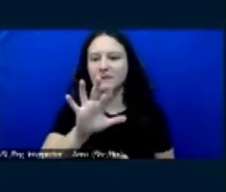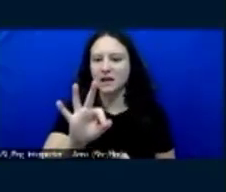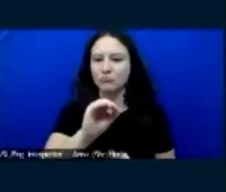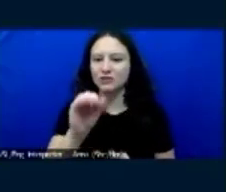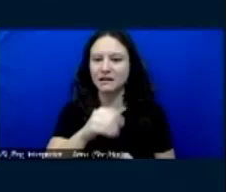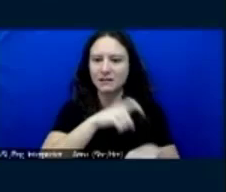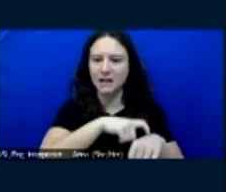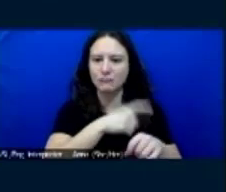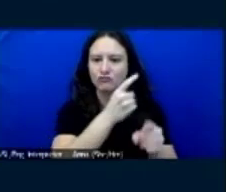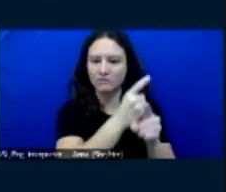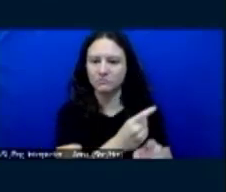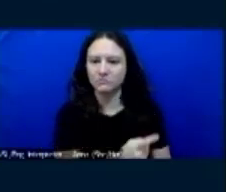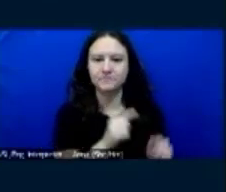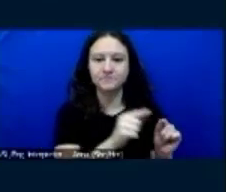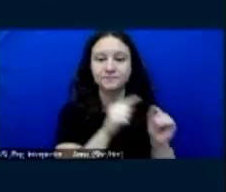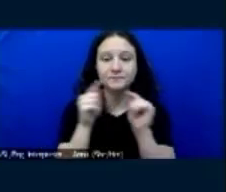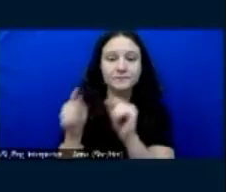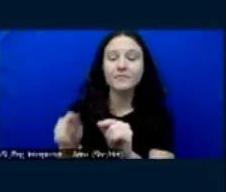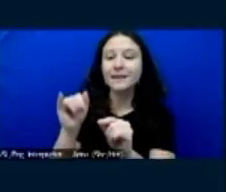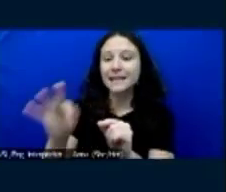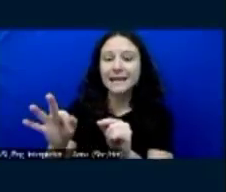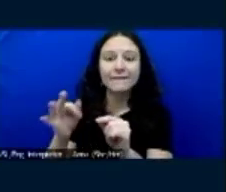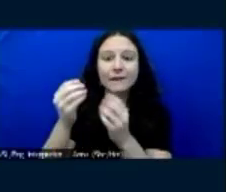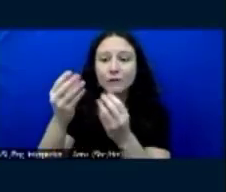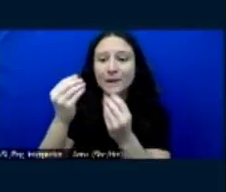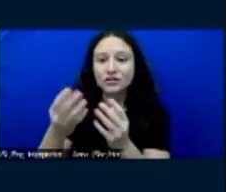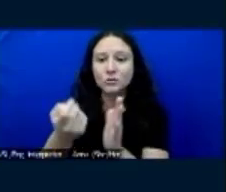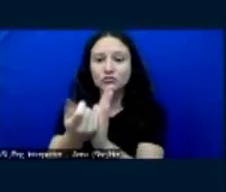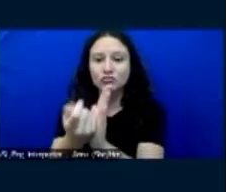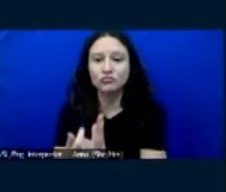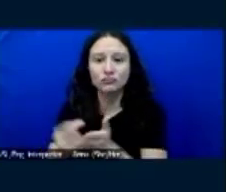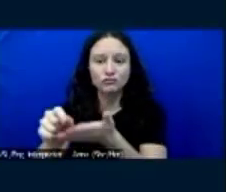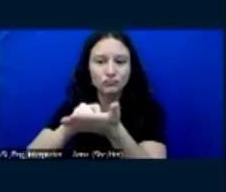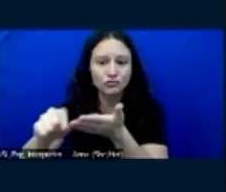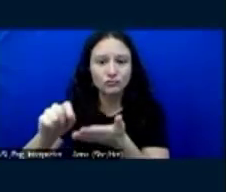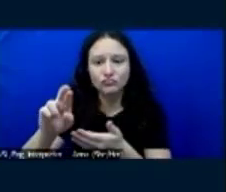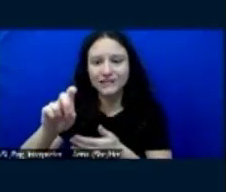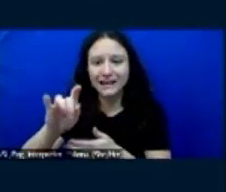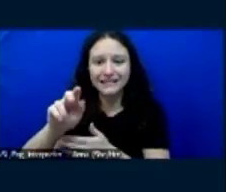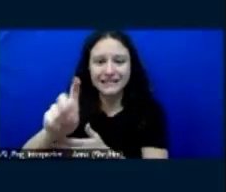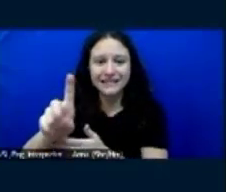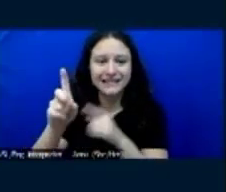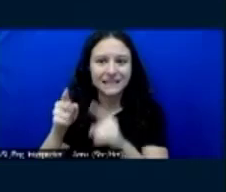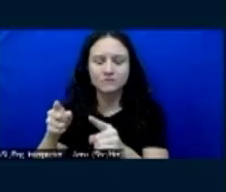that fell to about 30 percent. So, it did significantly reduced reviewers' knowledge